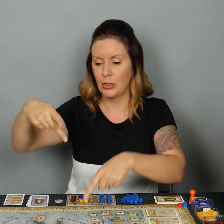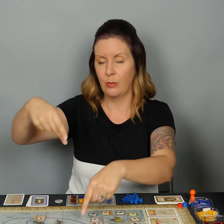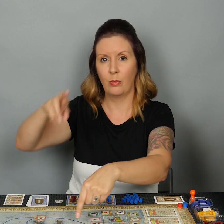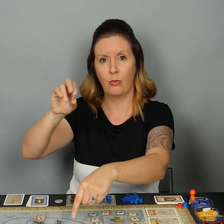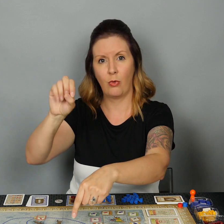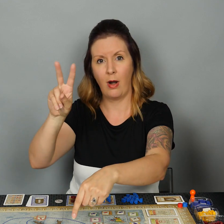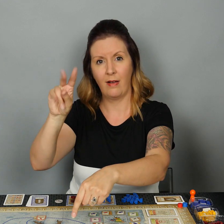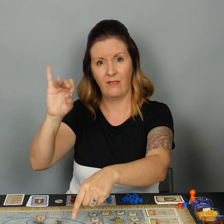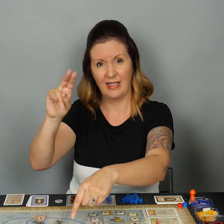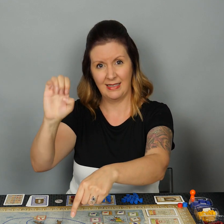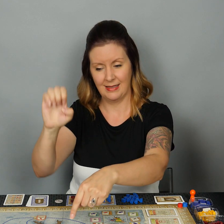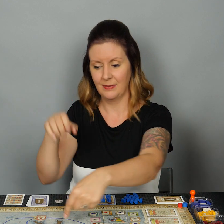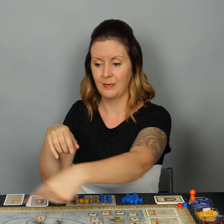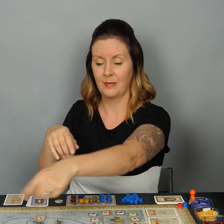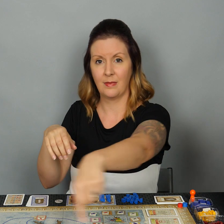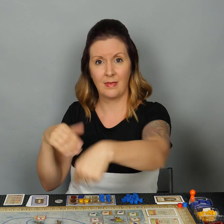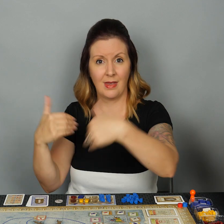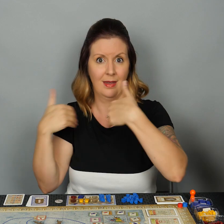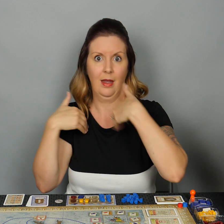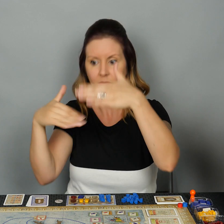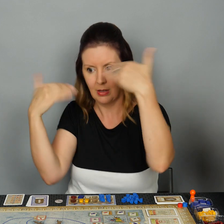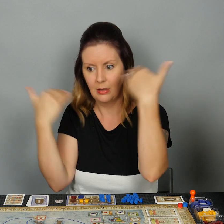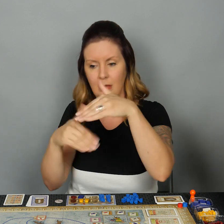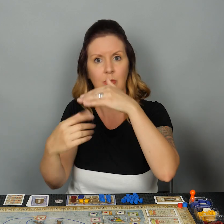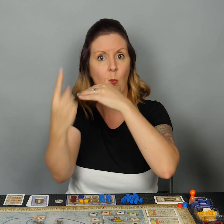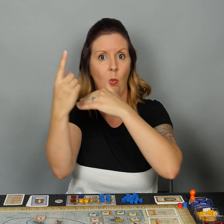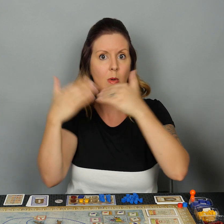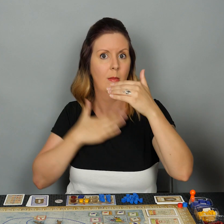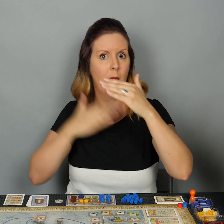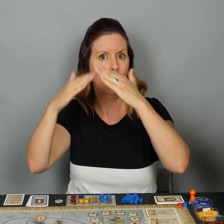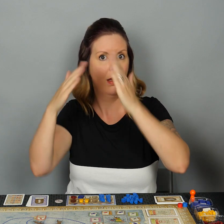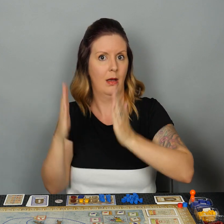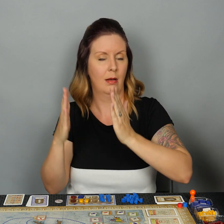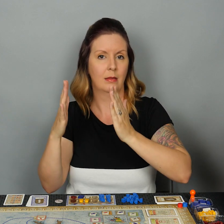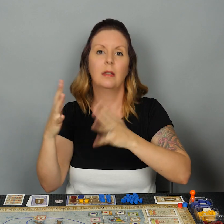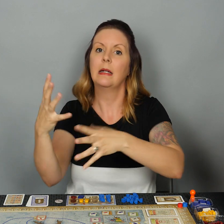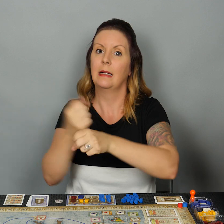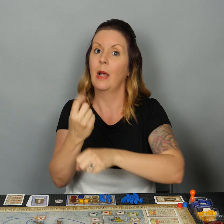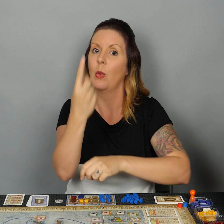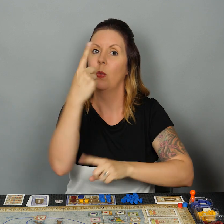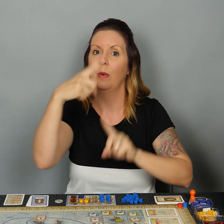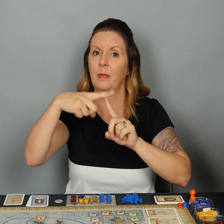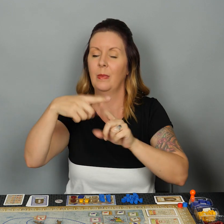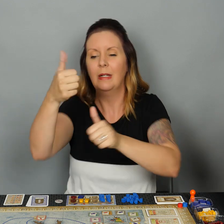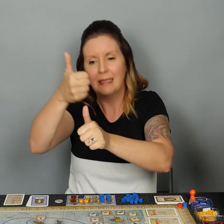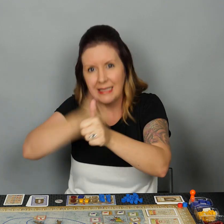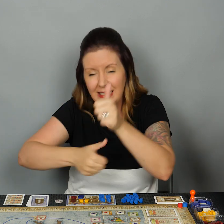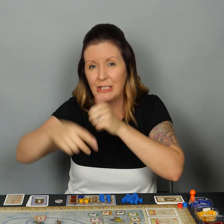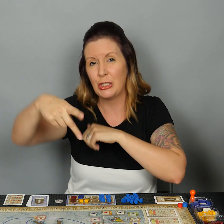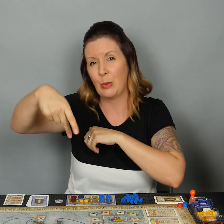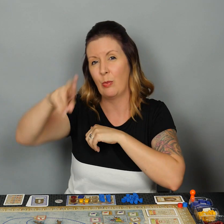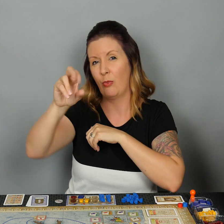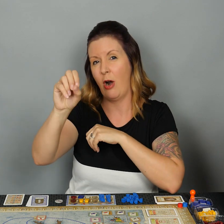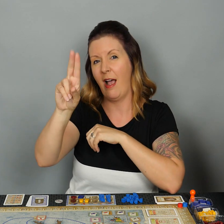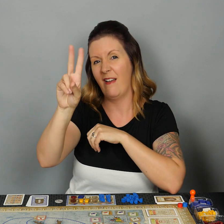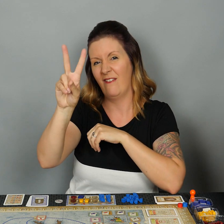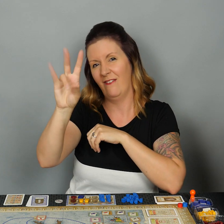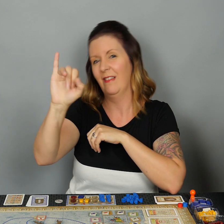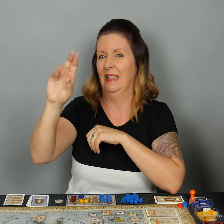You get 1 point for each province if you have at least 1 house built in that province.